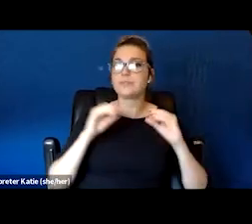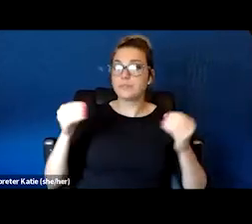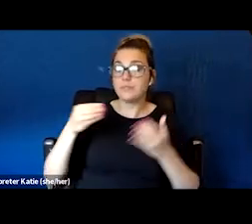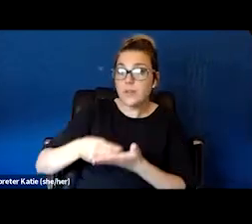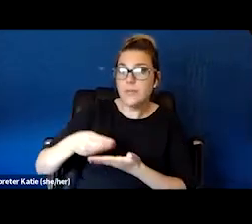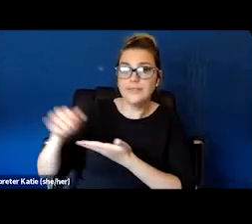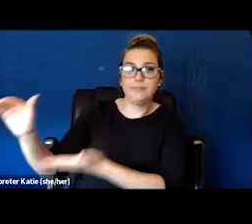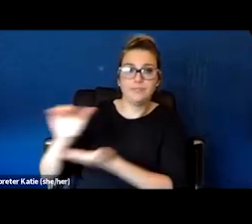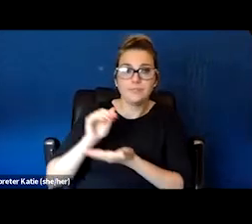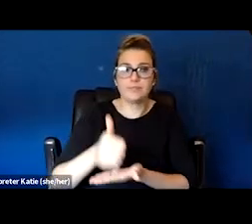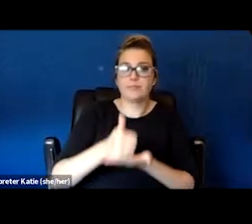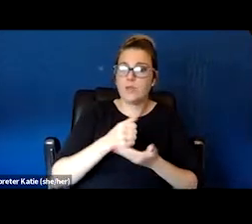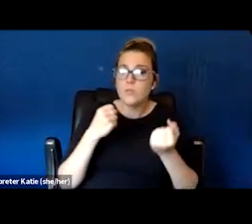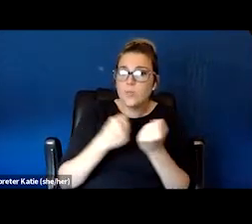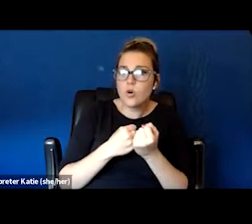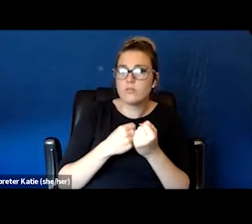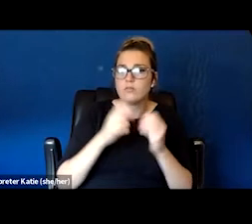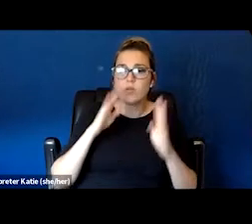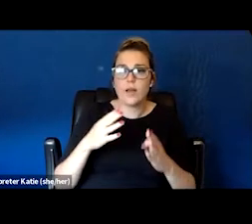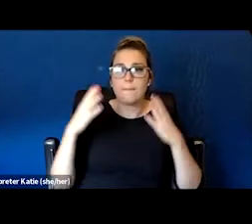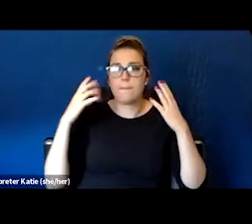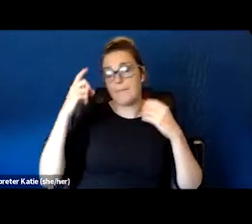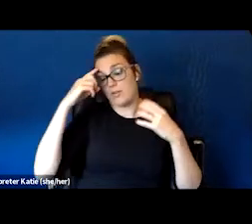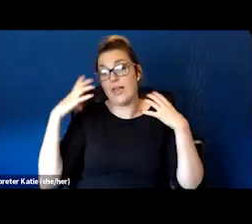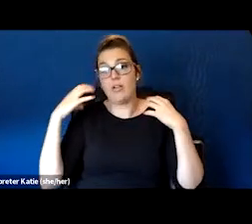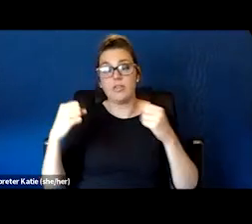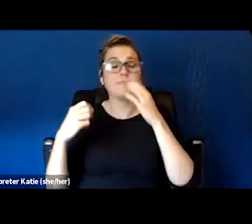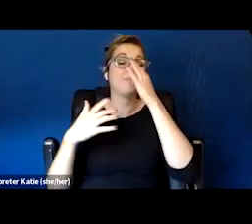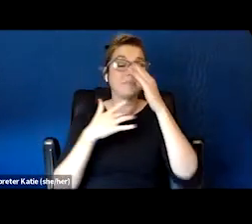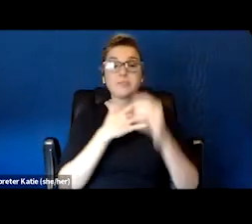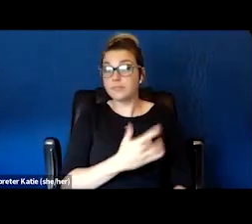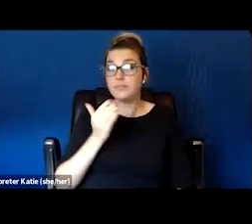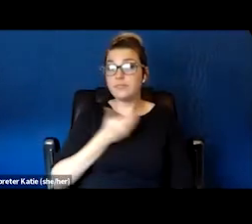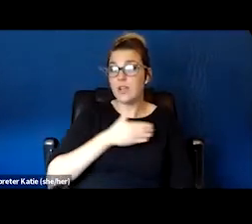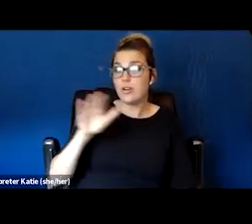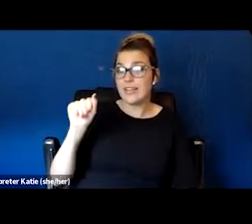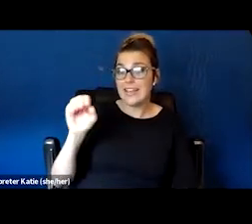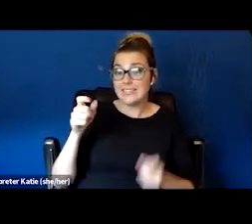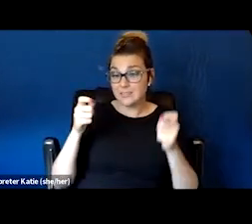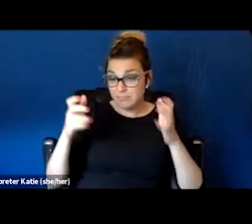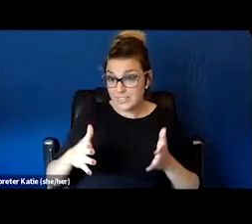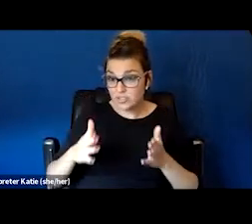Often our case management is just really more generic. Of maybe helping people with those basic needs,